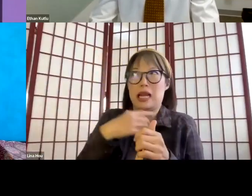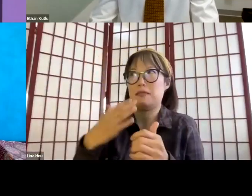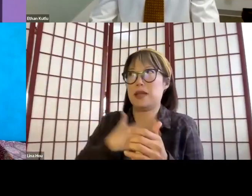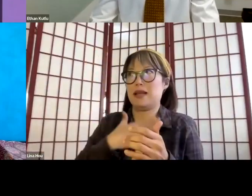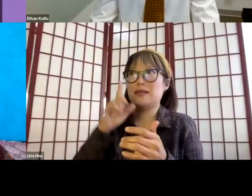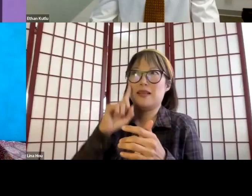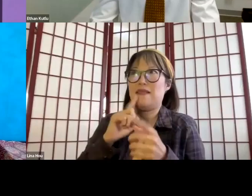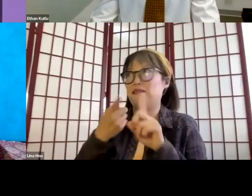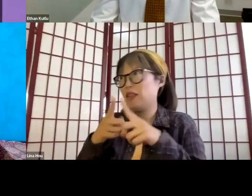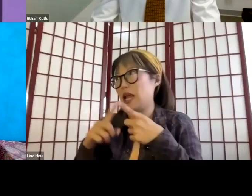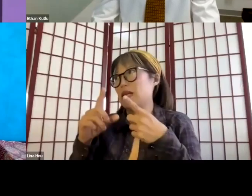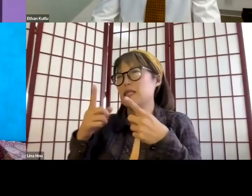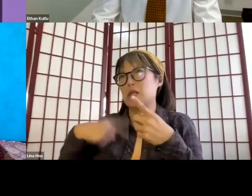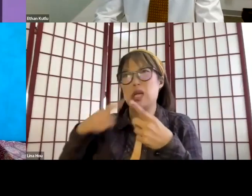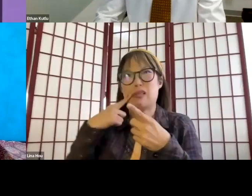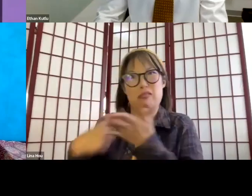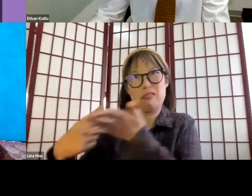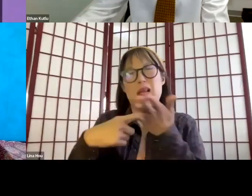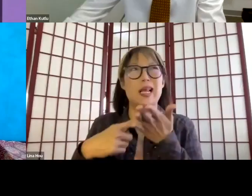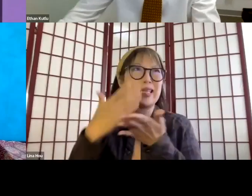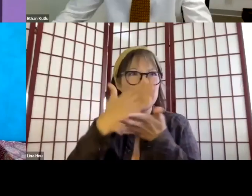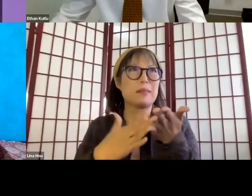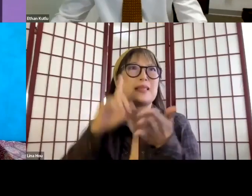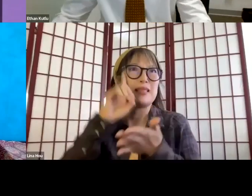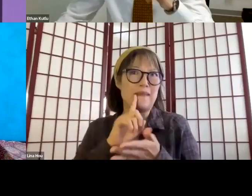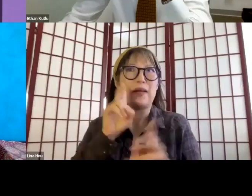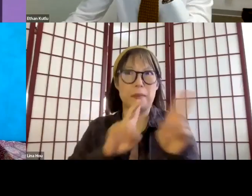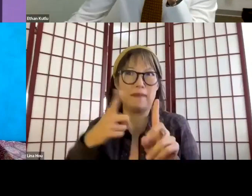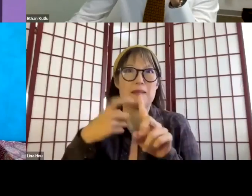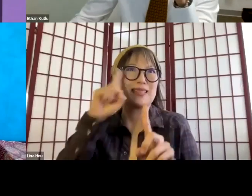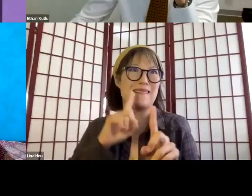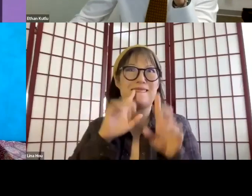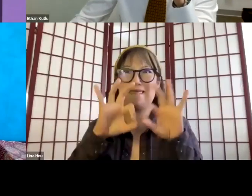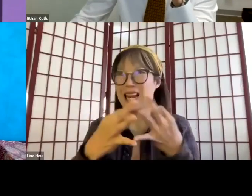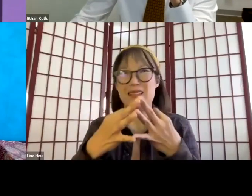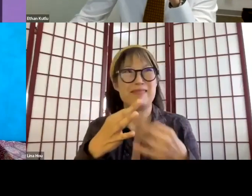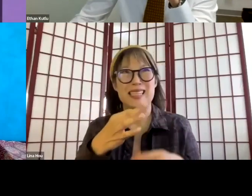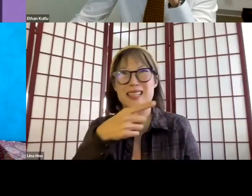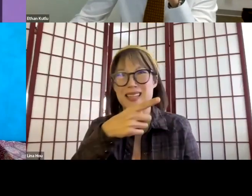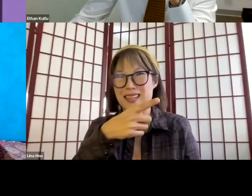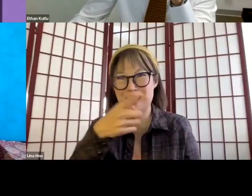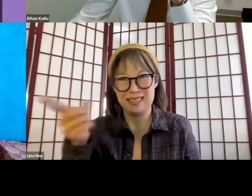but at least with me and my deaf friends with and collaborators, we've talked about deaf people from deaf families,